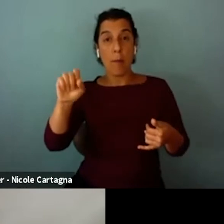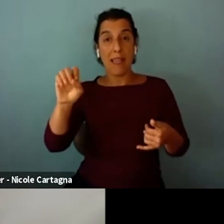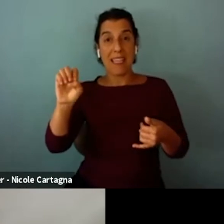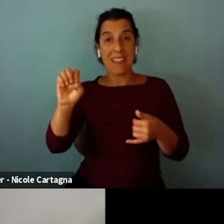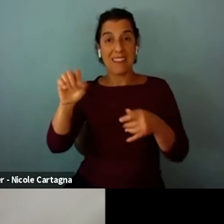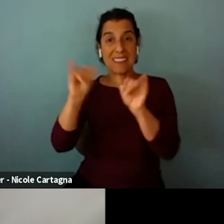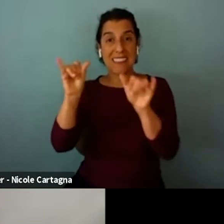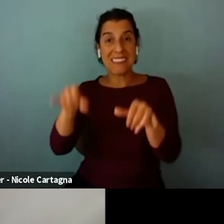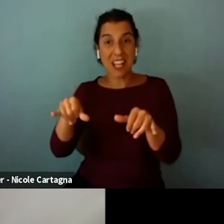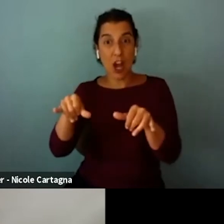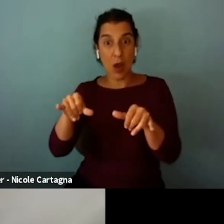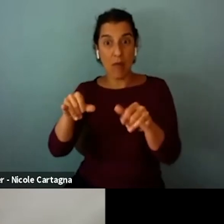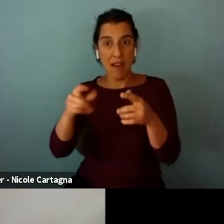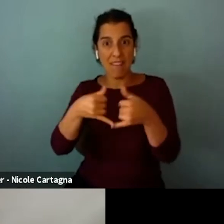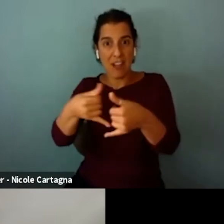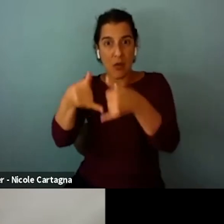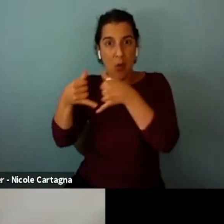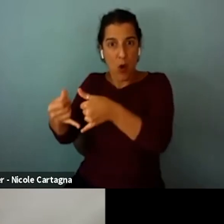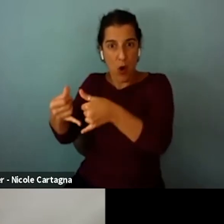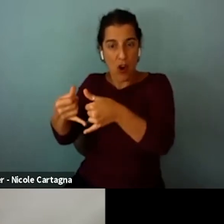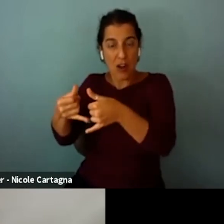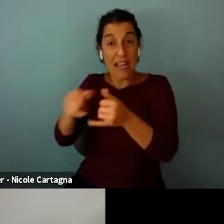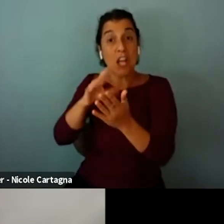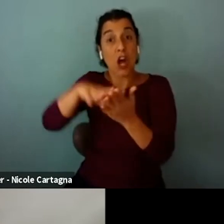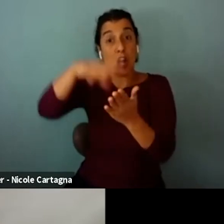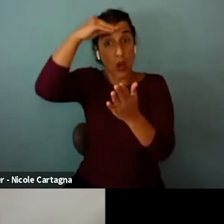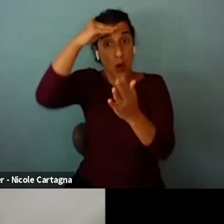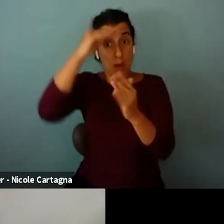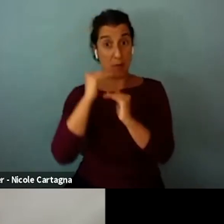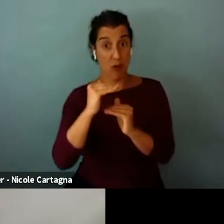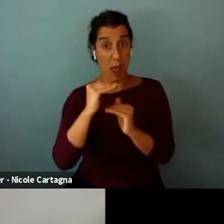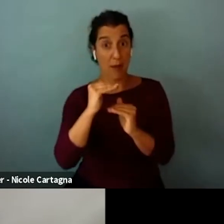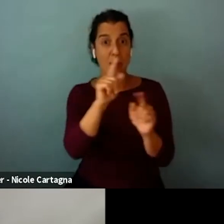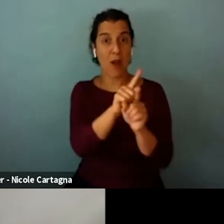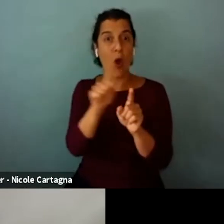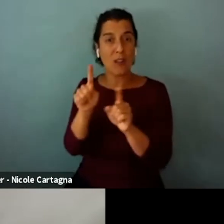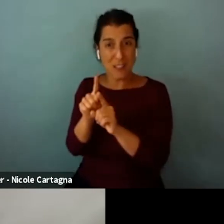effectively not only is it a learning parameter but it's also a motivational parameter